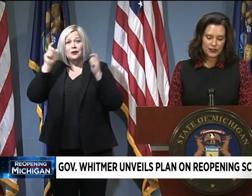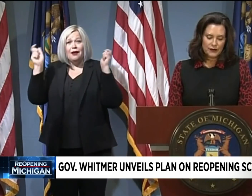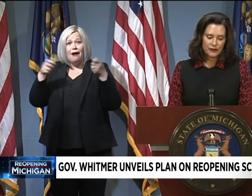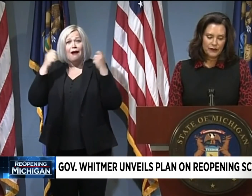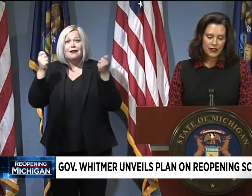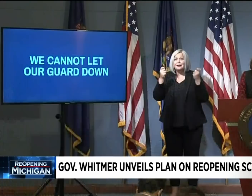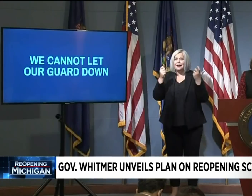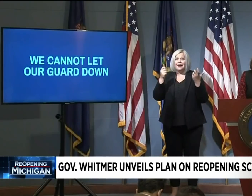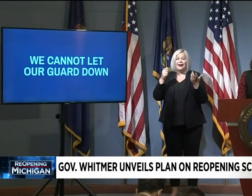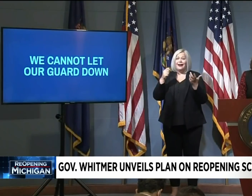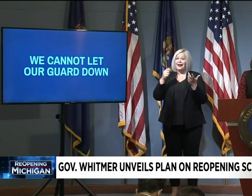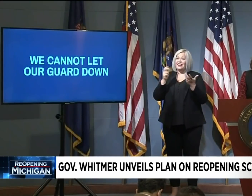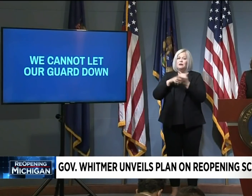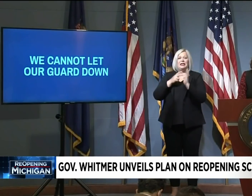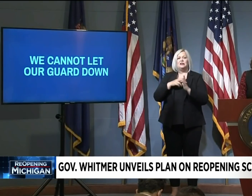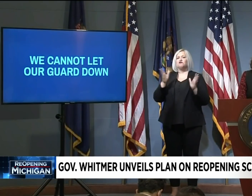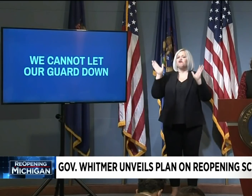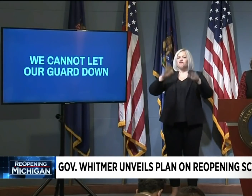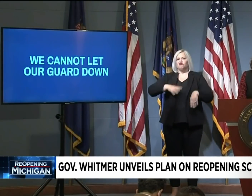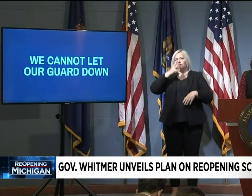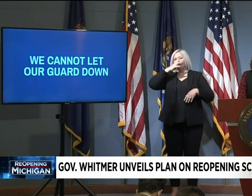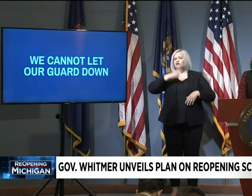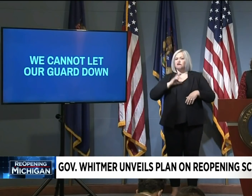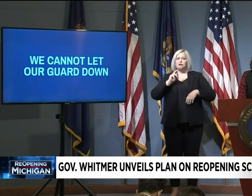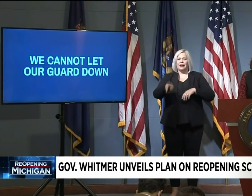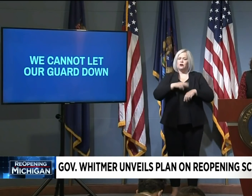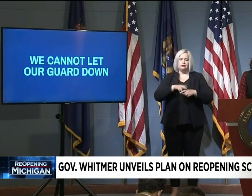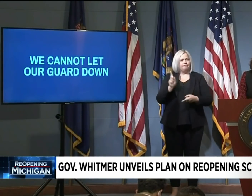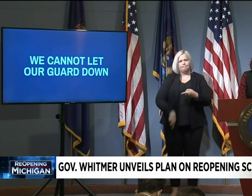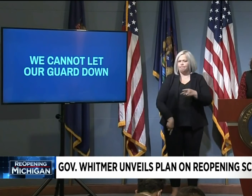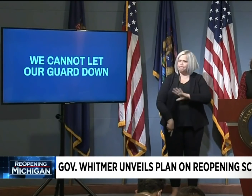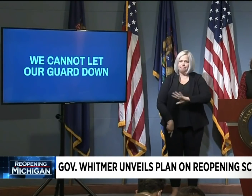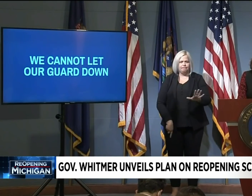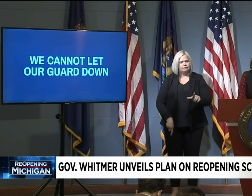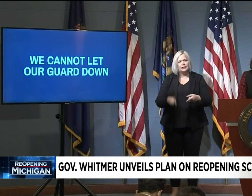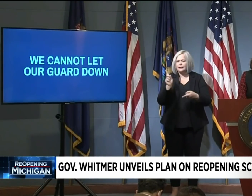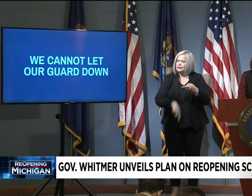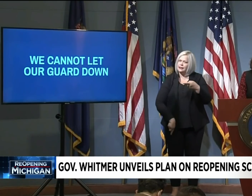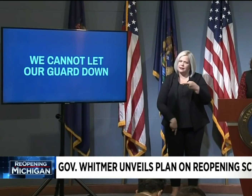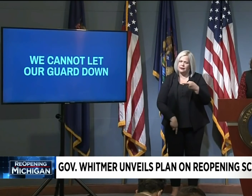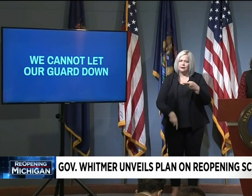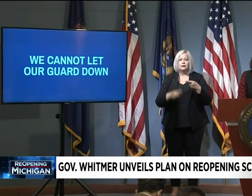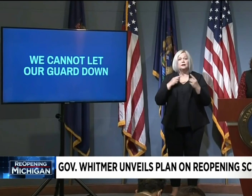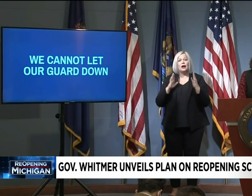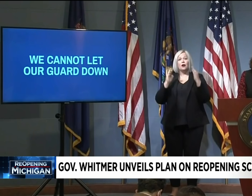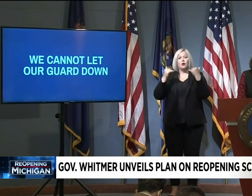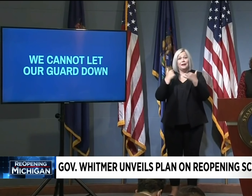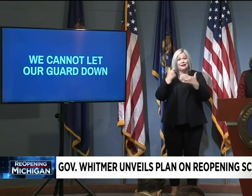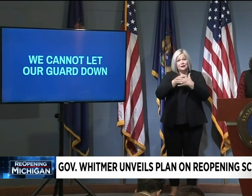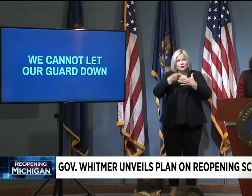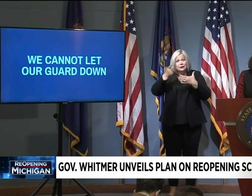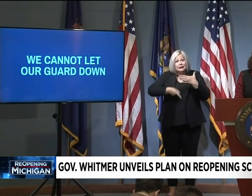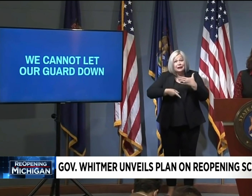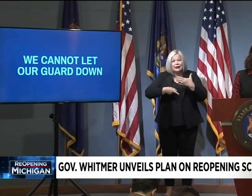IT EASY THIS FOURTH OF JULY. WE CANNOT PAY FAST AND LOOSE WITH THE RULES.